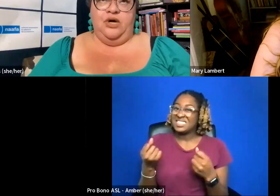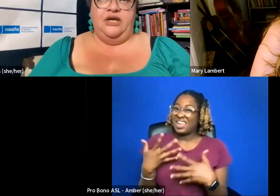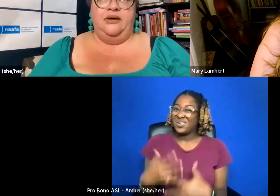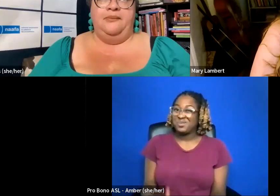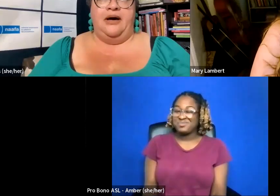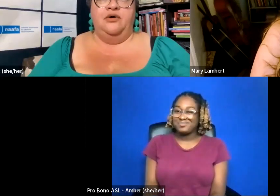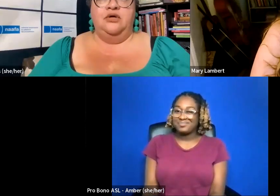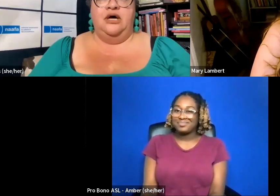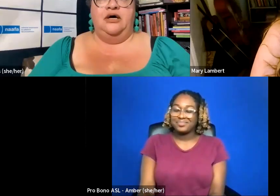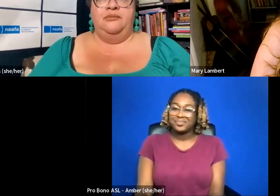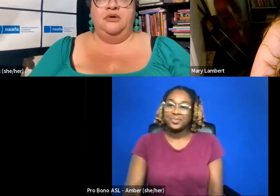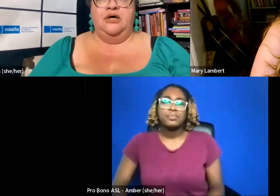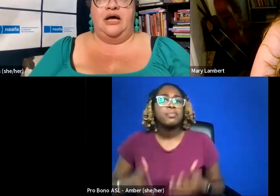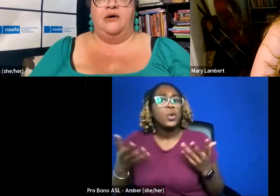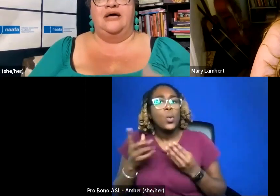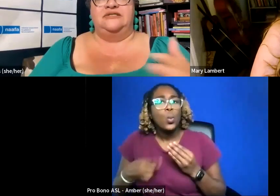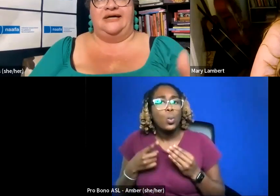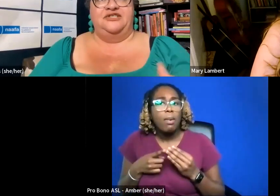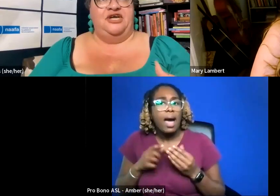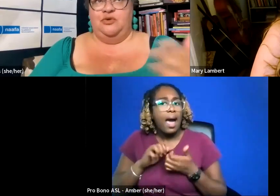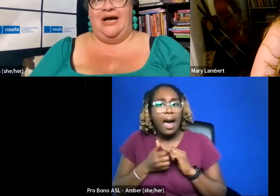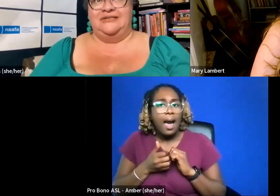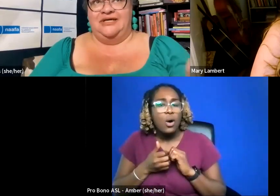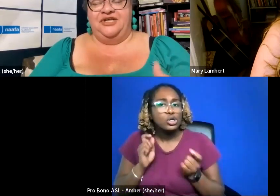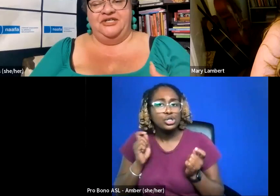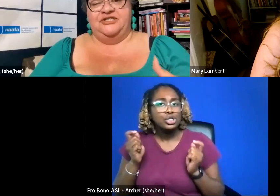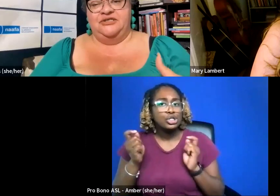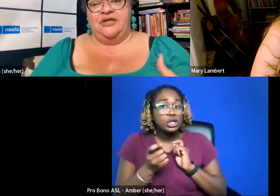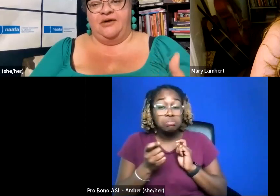What about how has that changed or has that changed now?